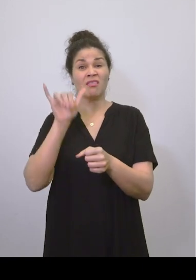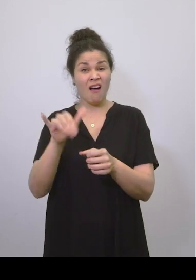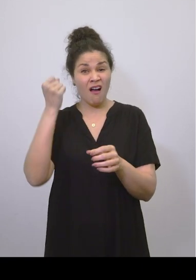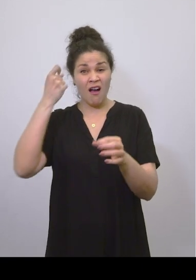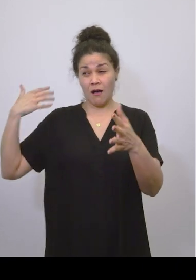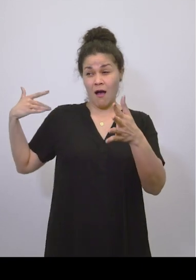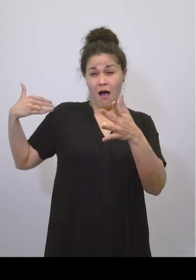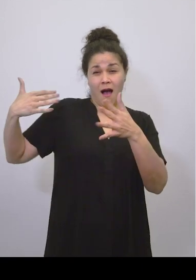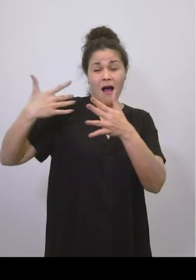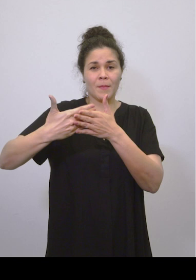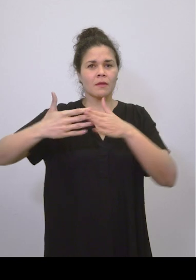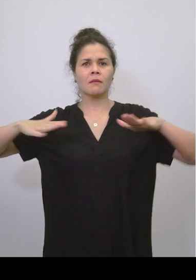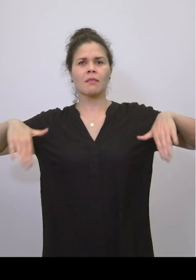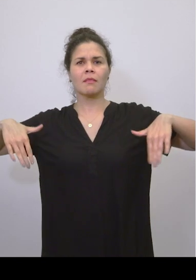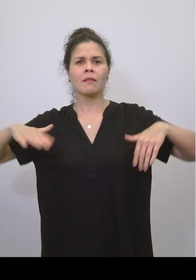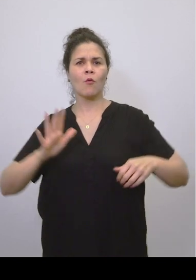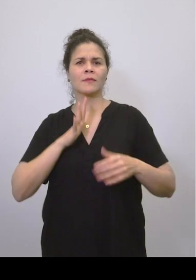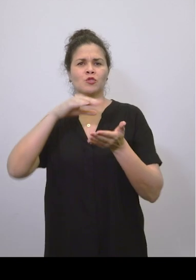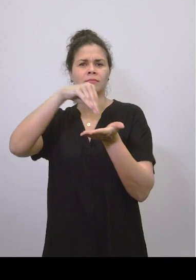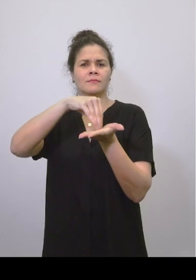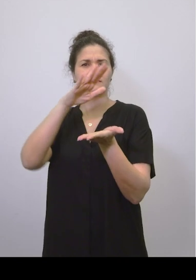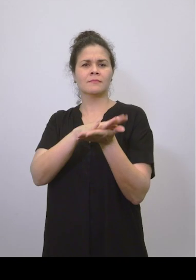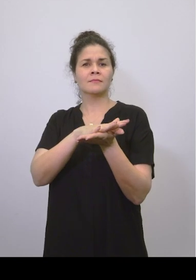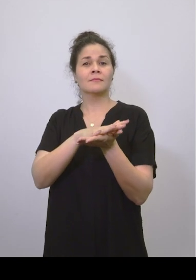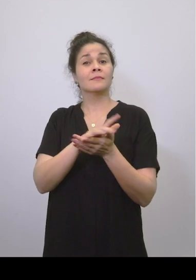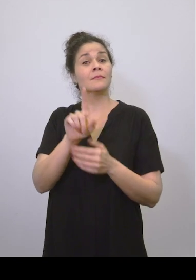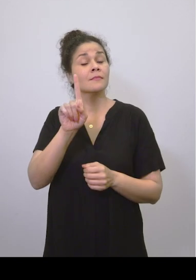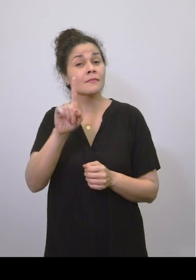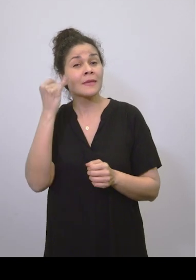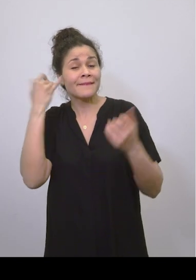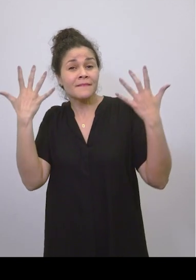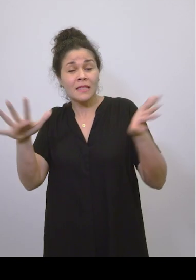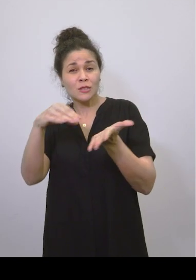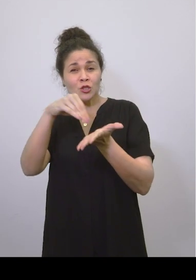that were heretofore undocumented,